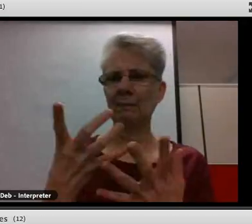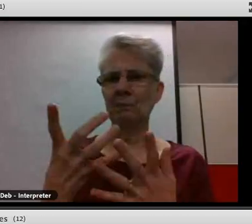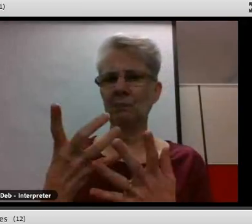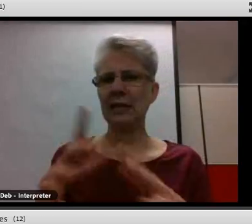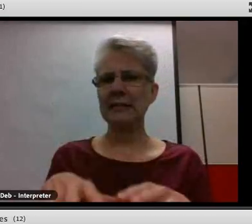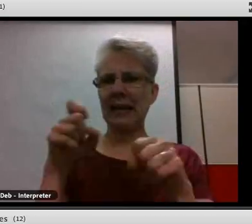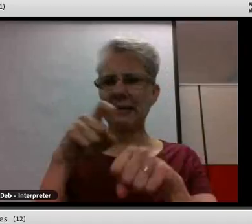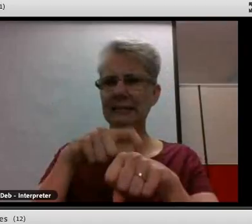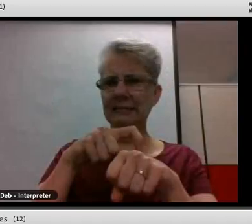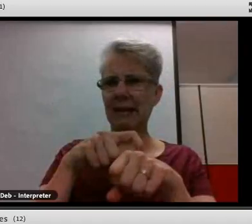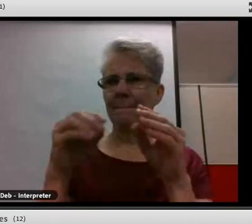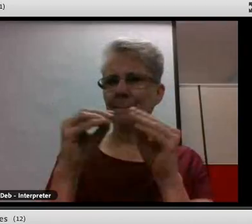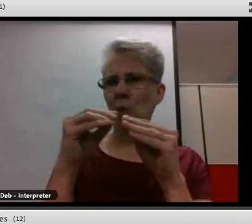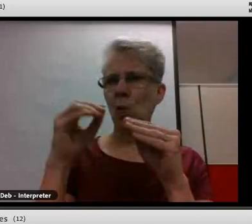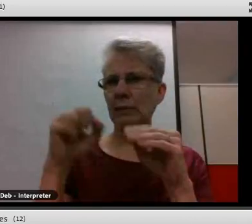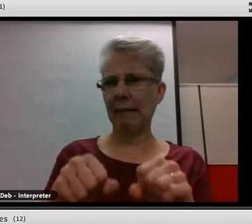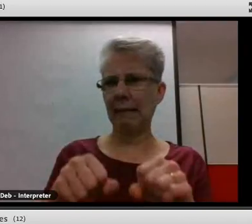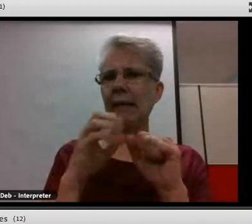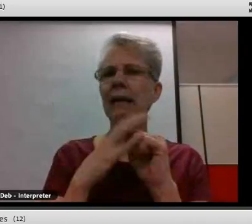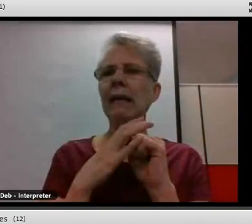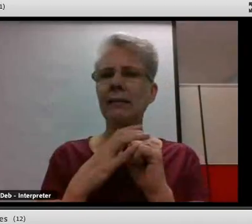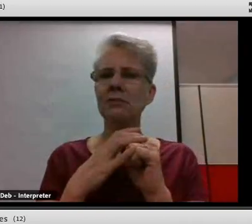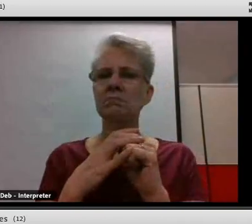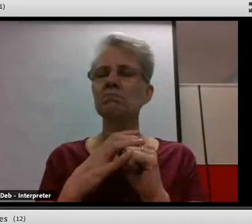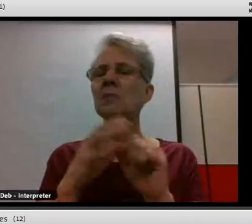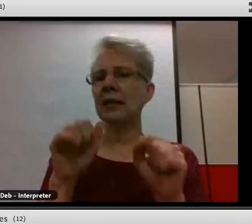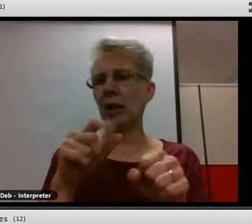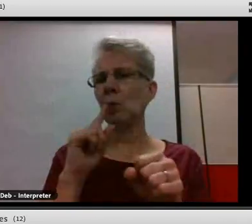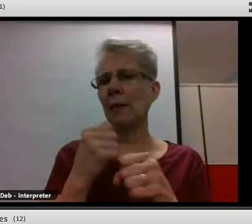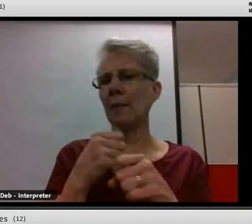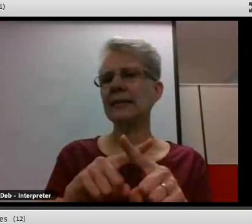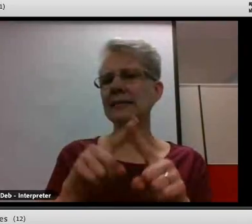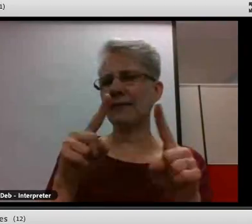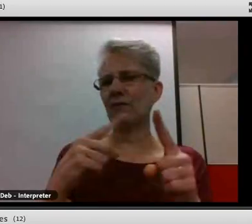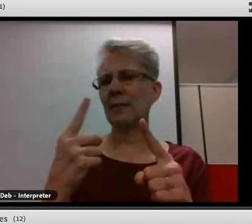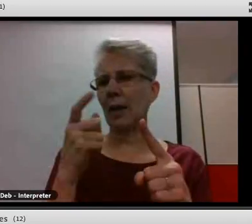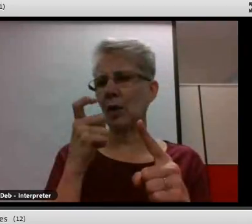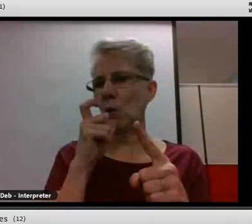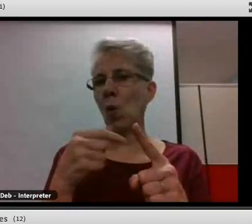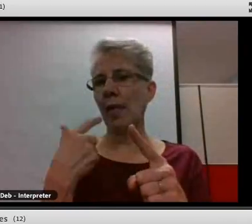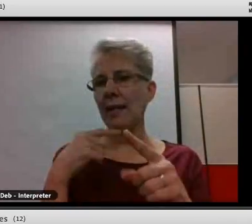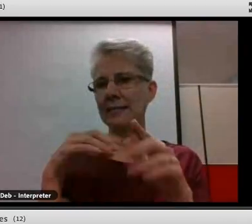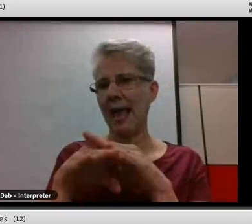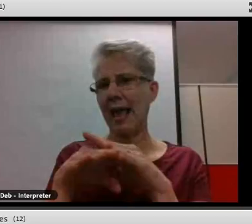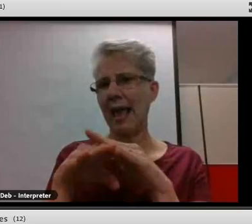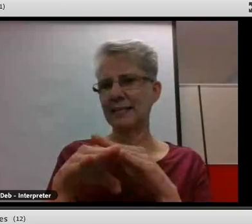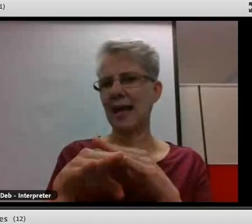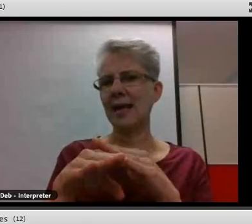no qualified individual with a disability in the United States shall be excluded from, denied the benefits of,